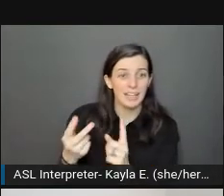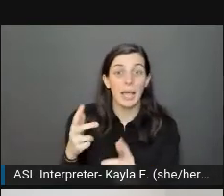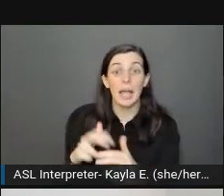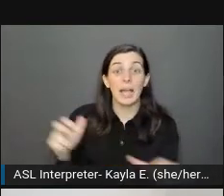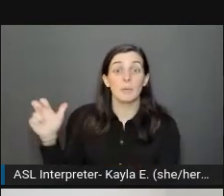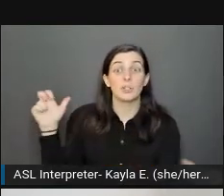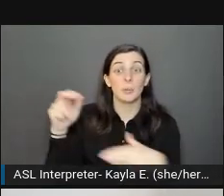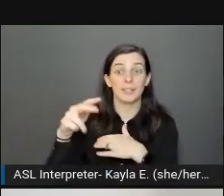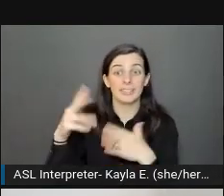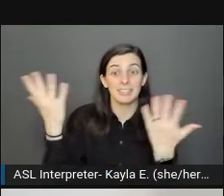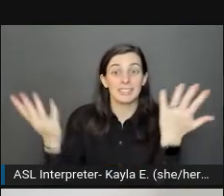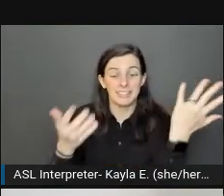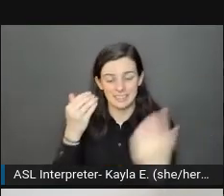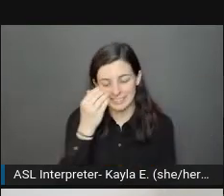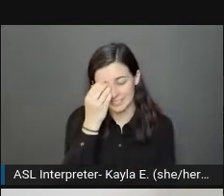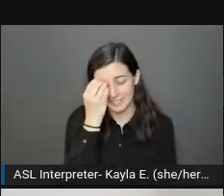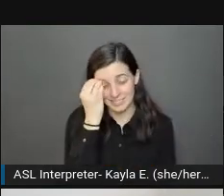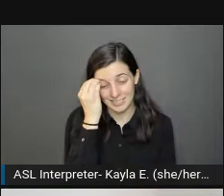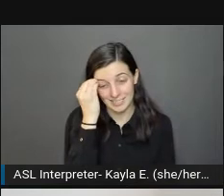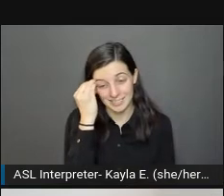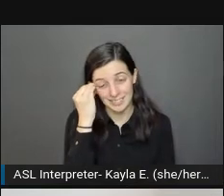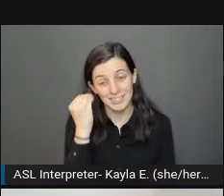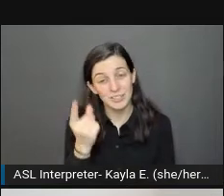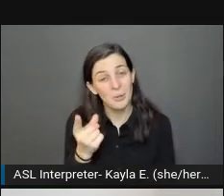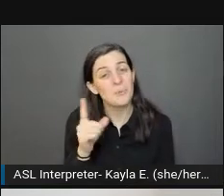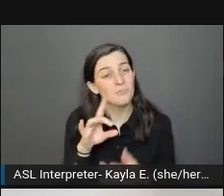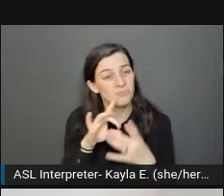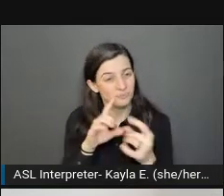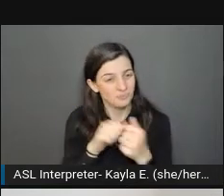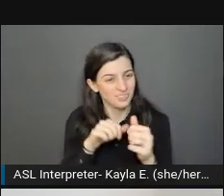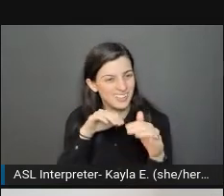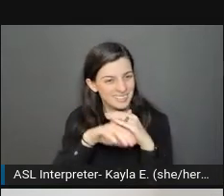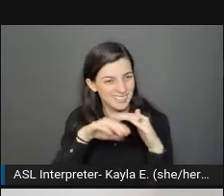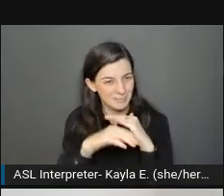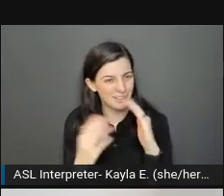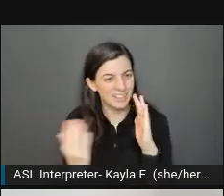Now when speaking of accessibility, I always tell people